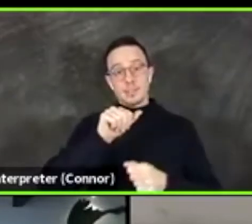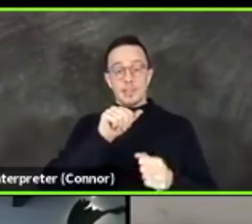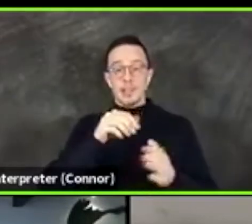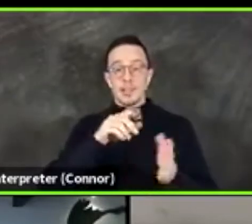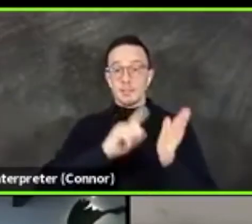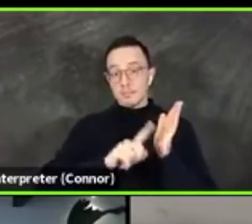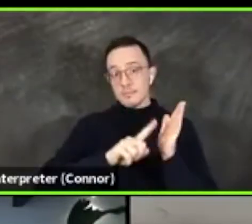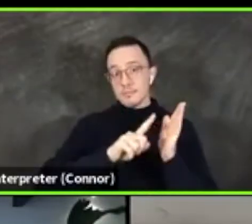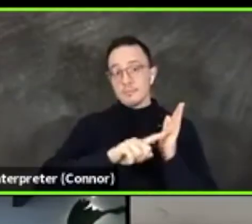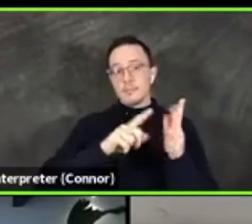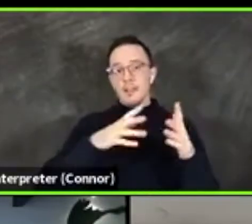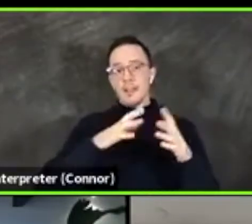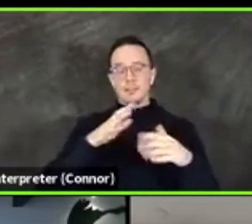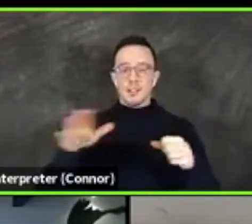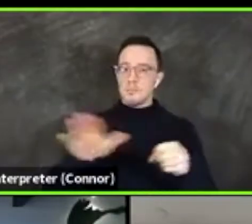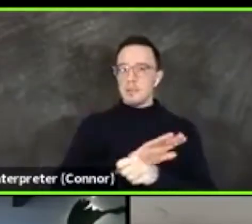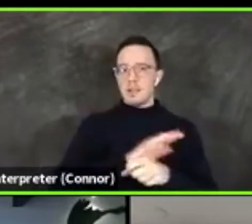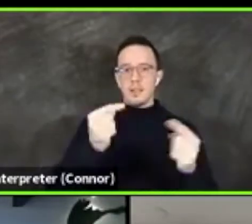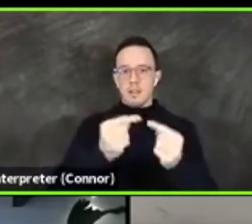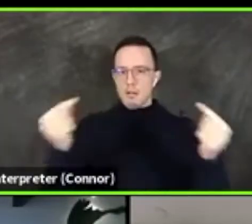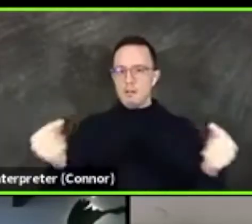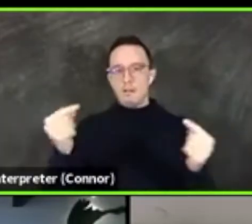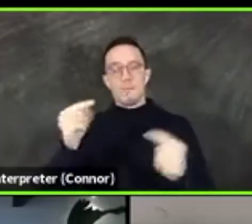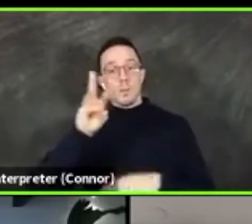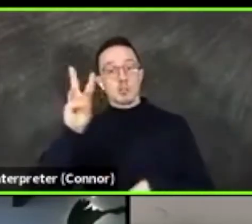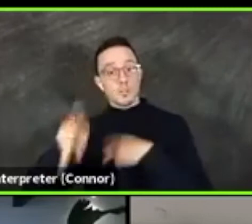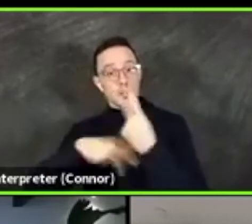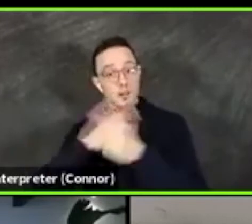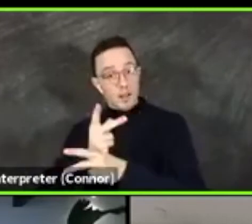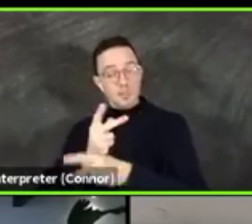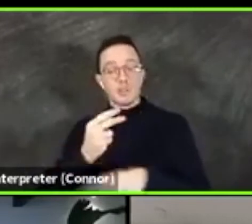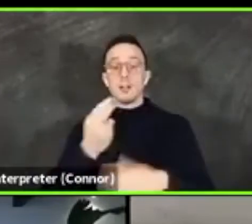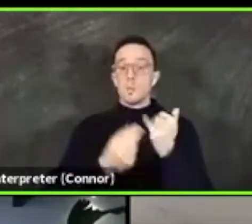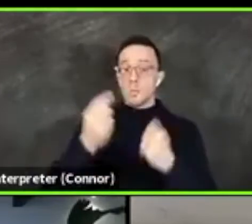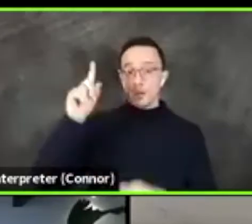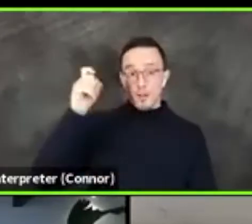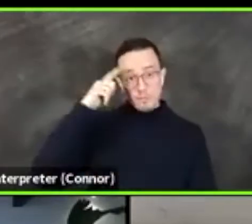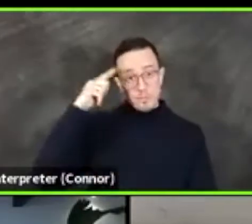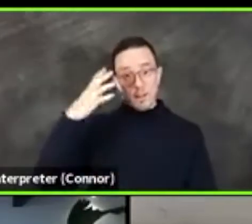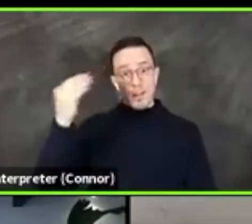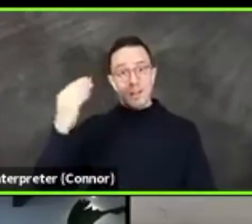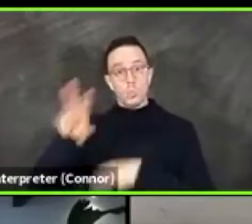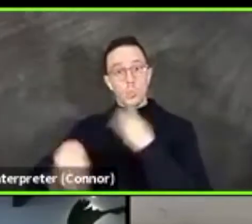WESTERN FORMS OF BOTH GOVERNMENT, WORLD VIEW, AND